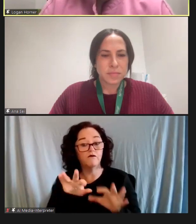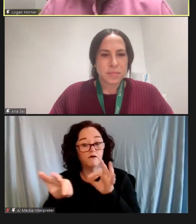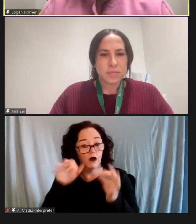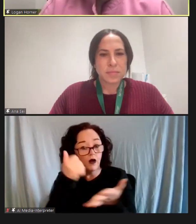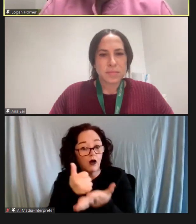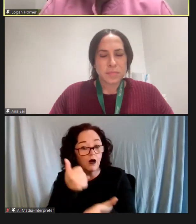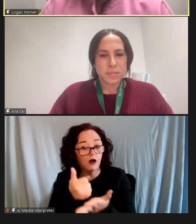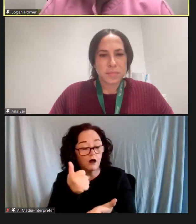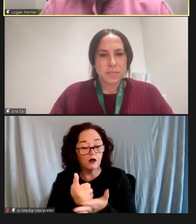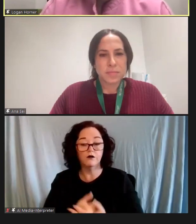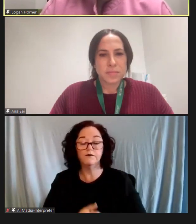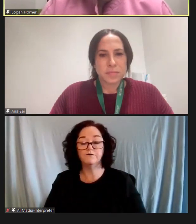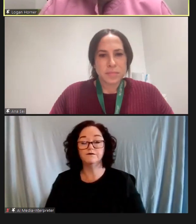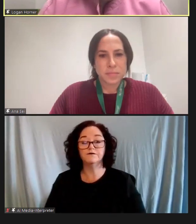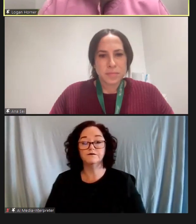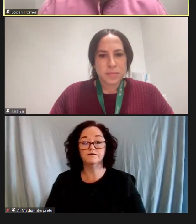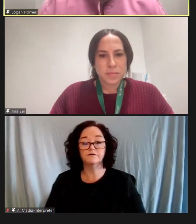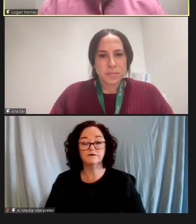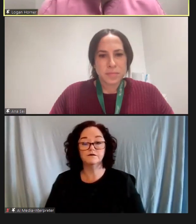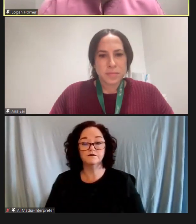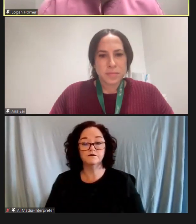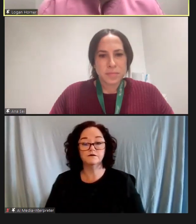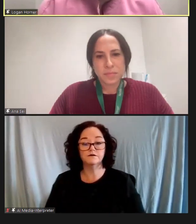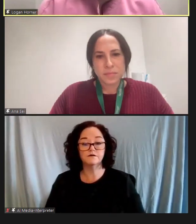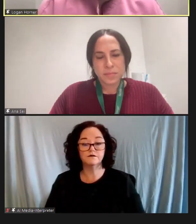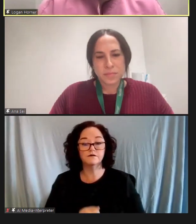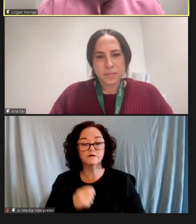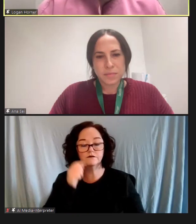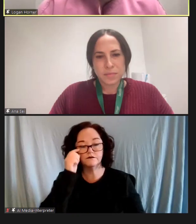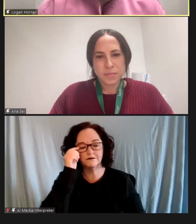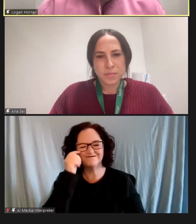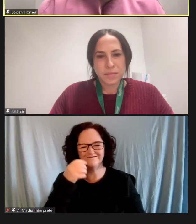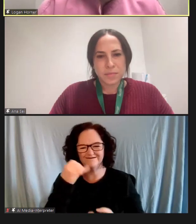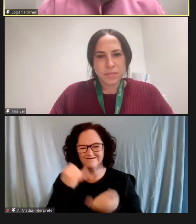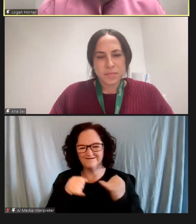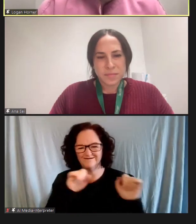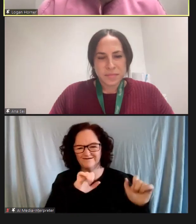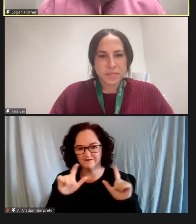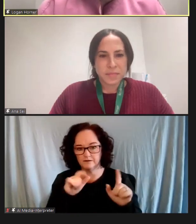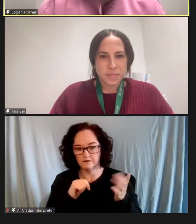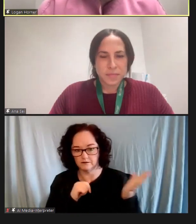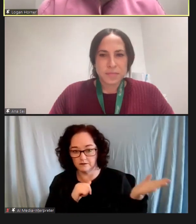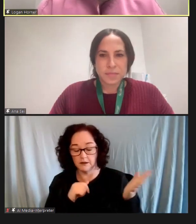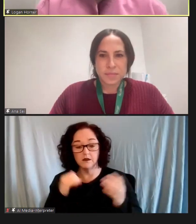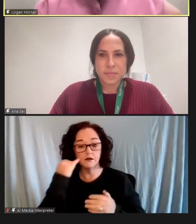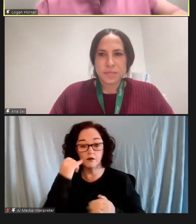um this is this is our last slide so if